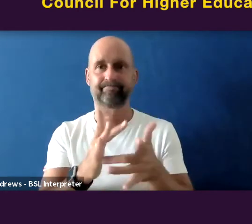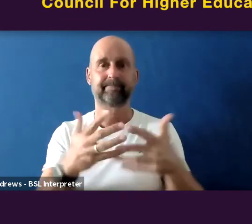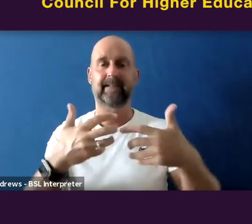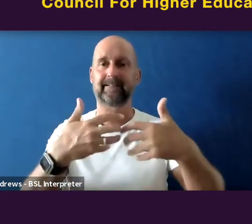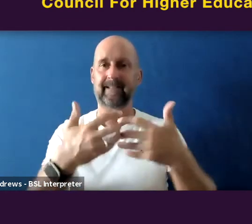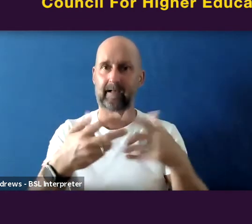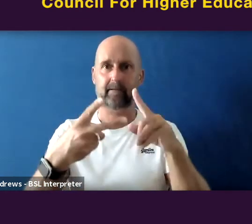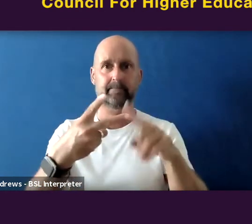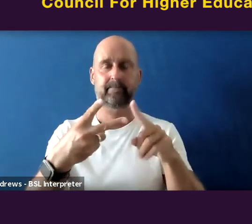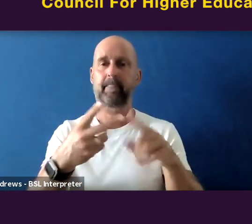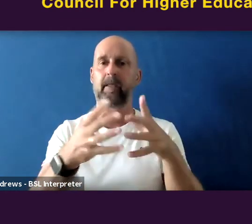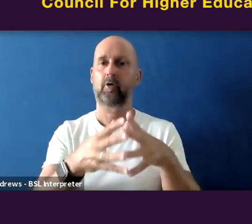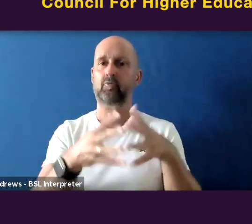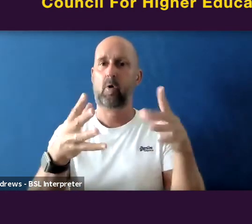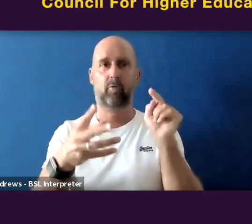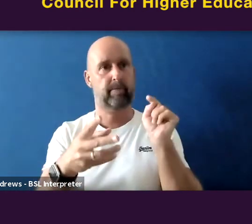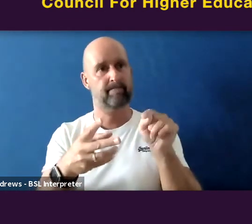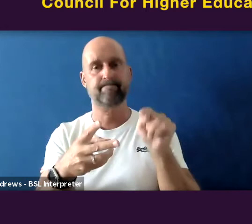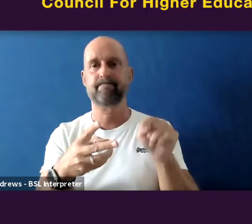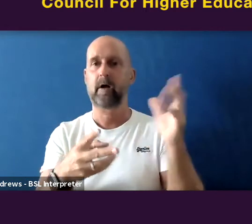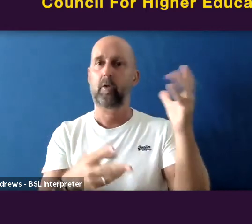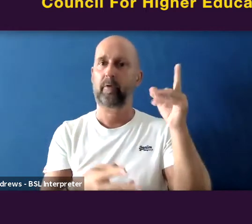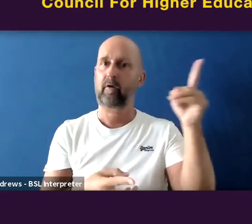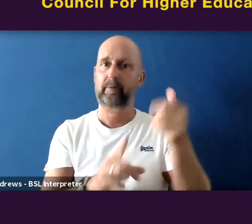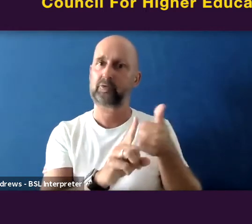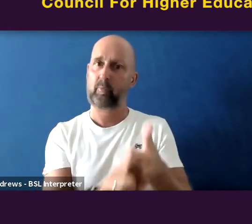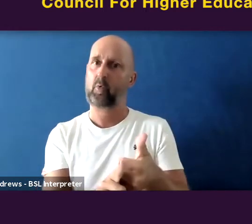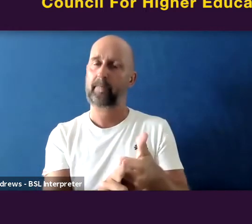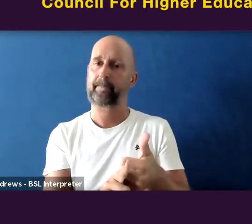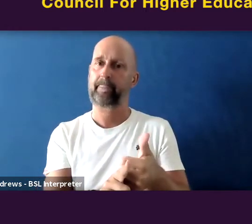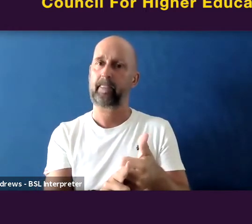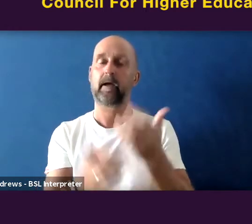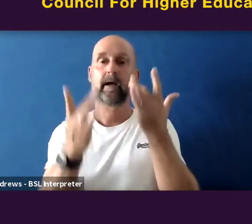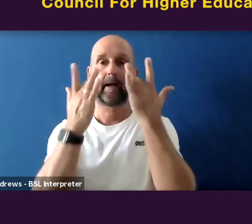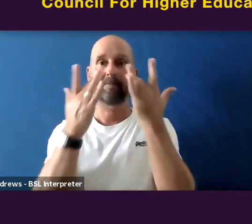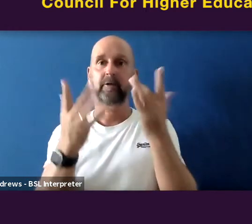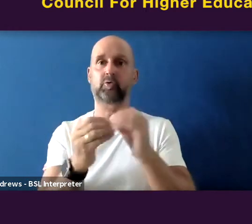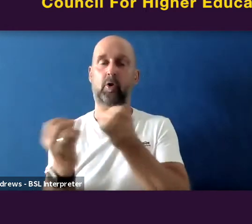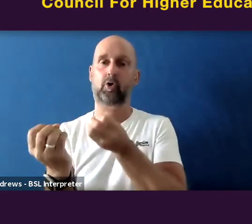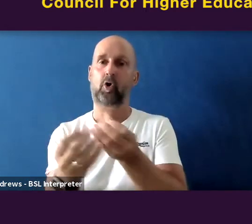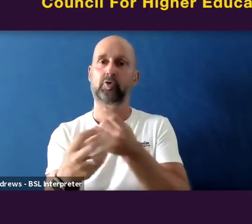growth pillars that Government is backing. Visual Arts contribute to all these agendas.